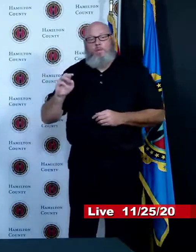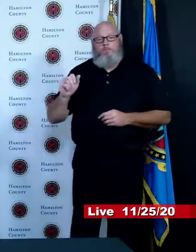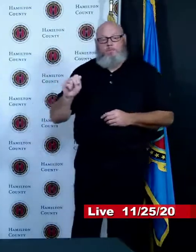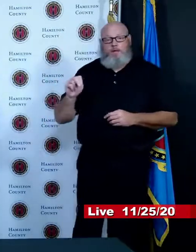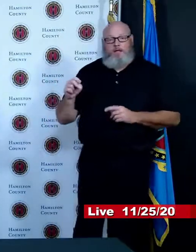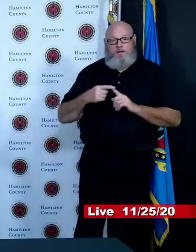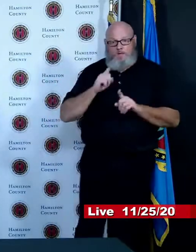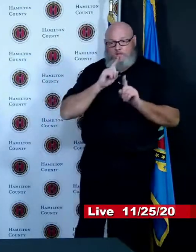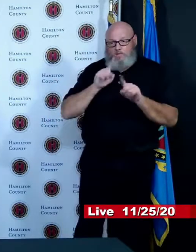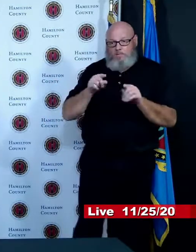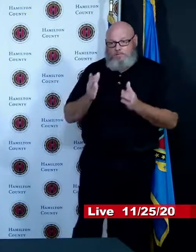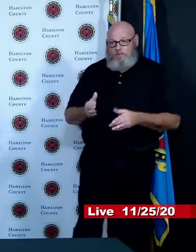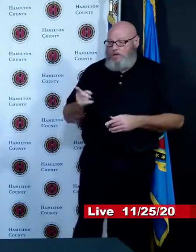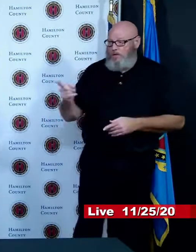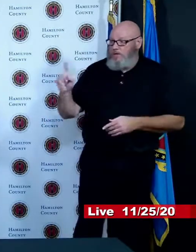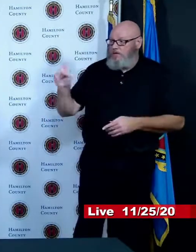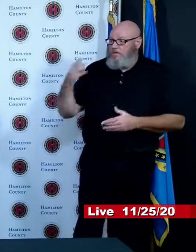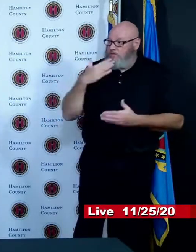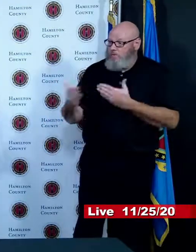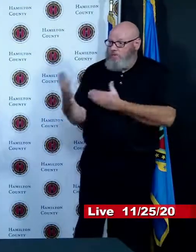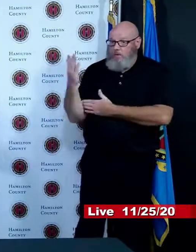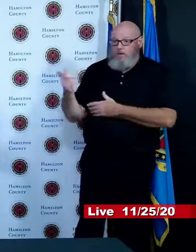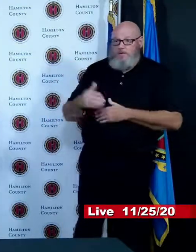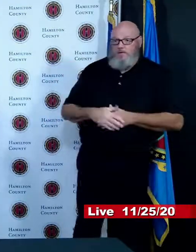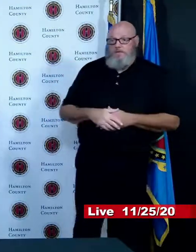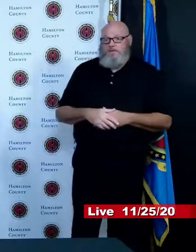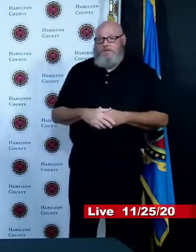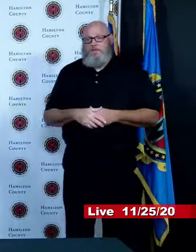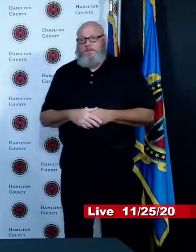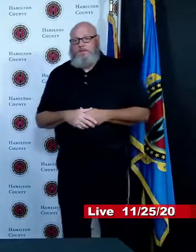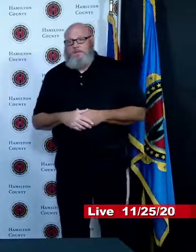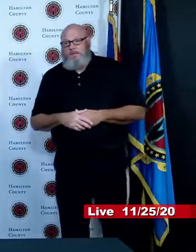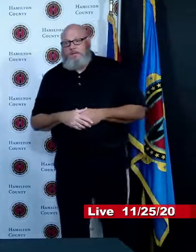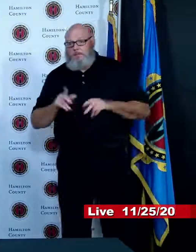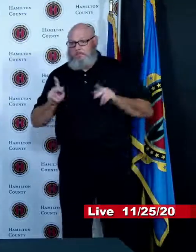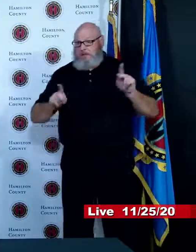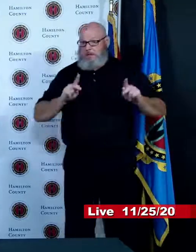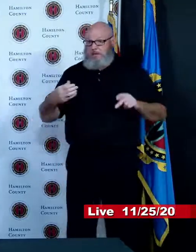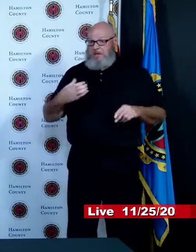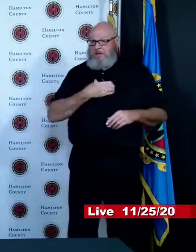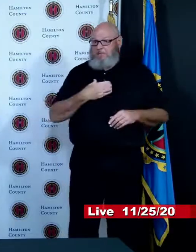in terms of complaints and how are you responding to them so interestingly I don't I don't believe